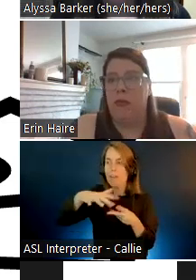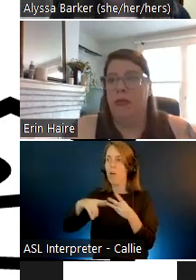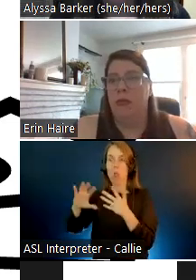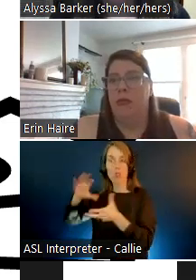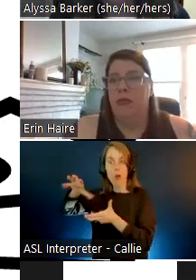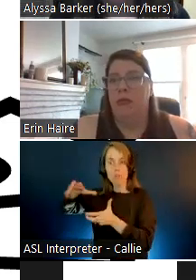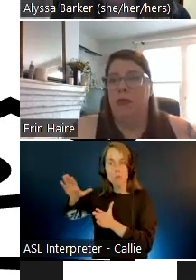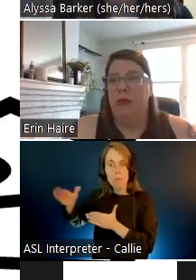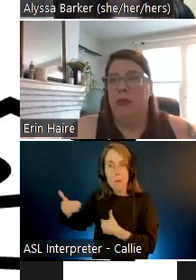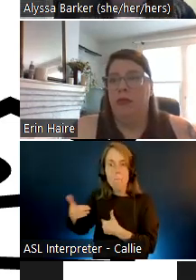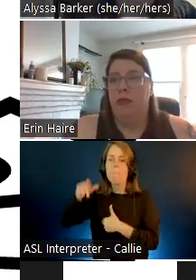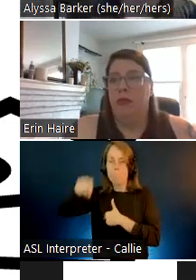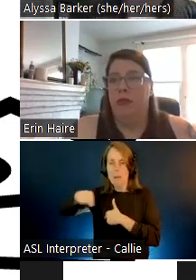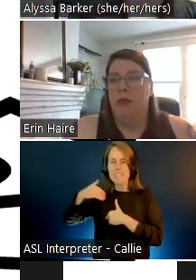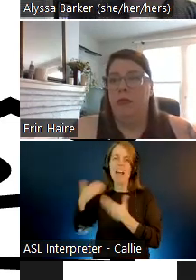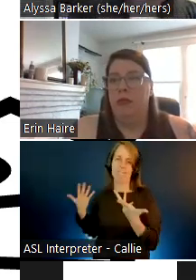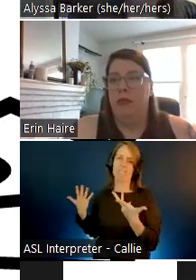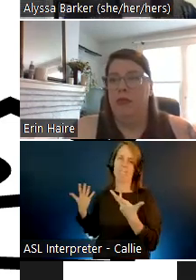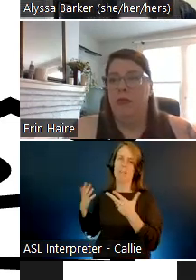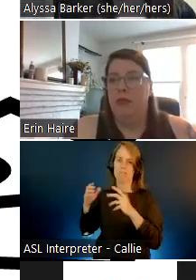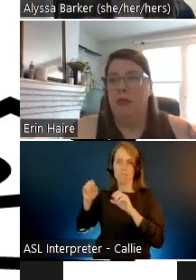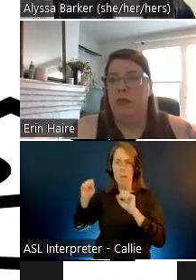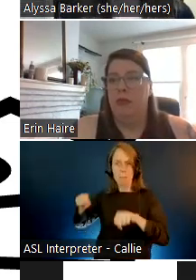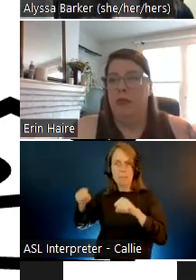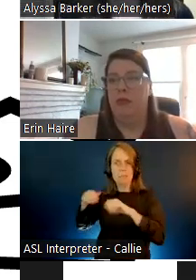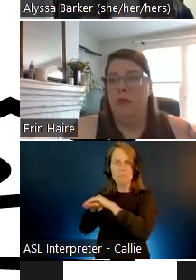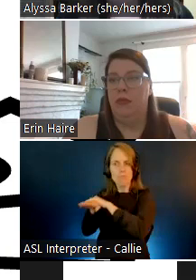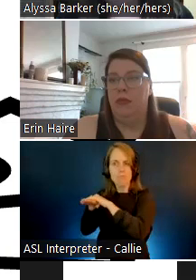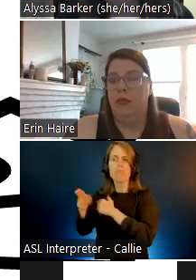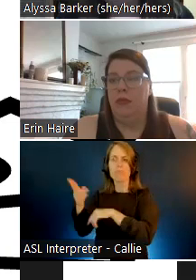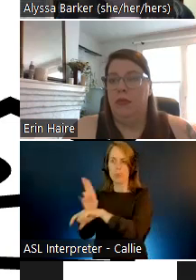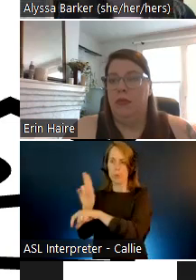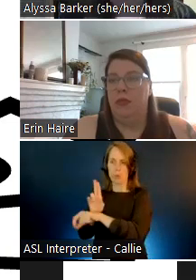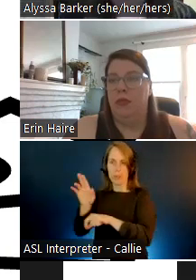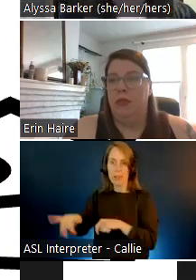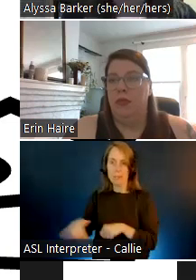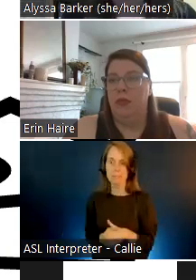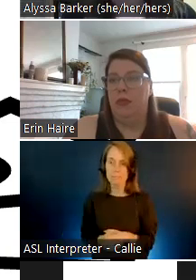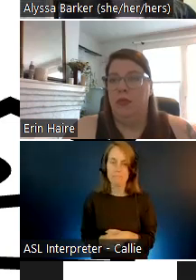housing act and the reasonable accommodation section applies to that next slide please